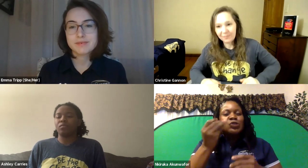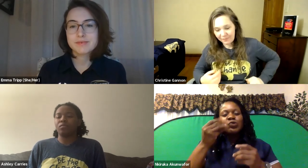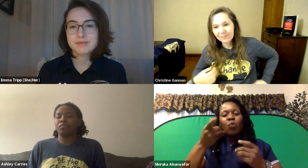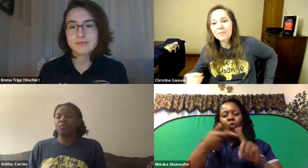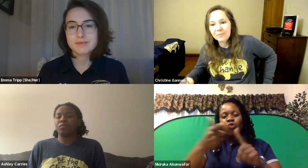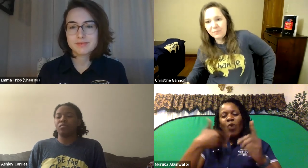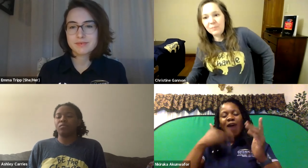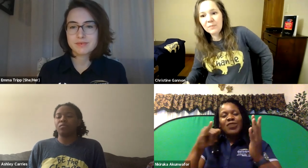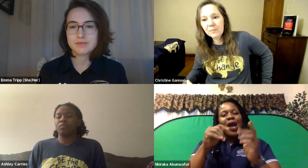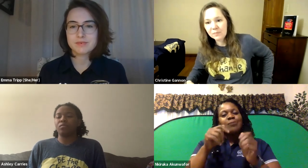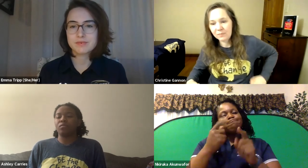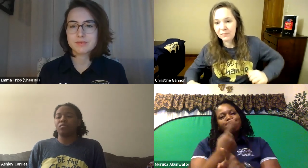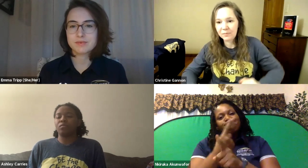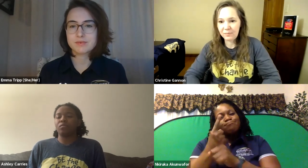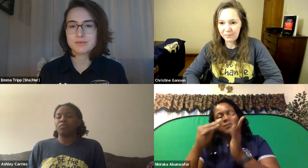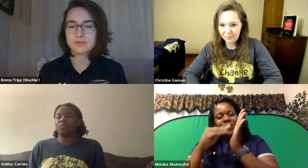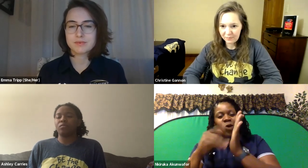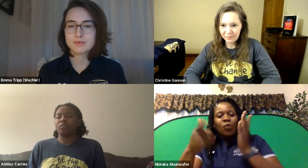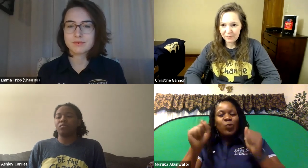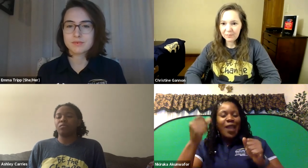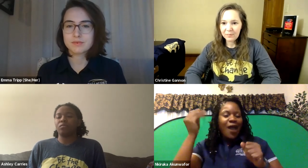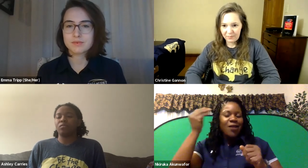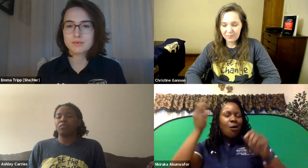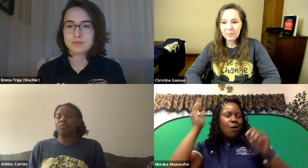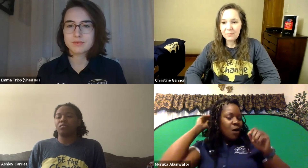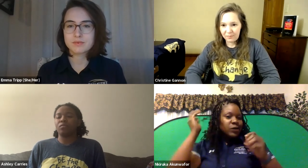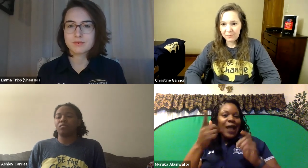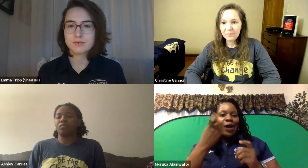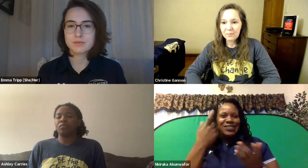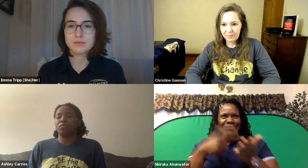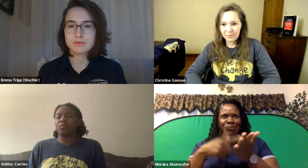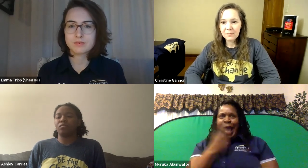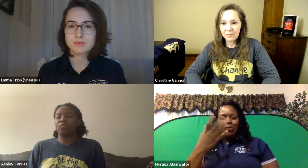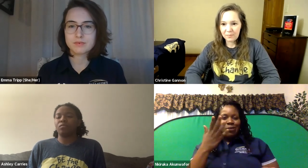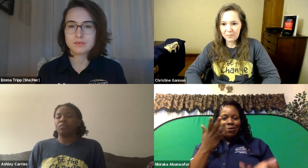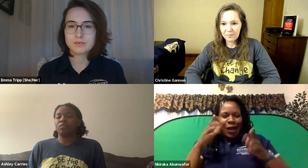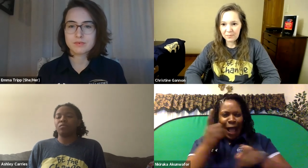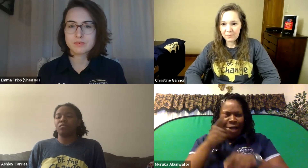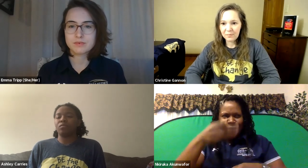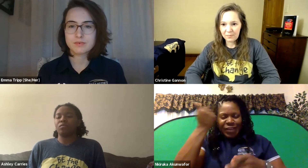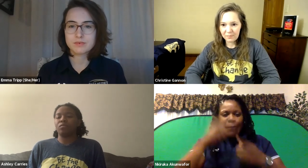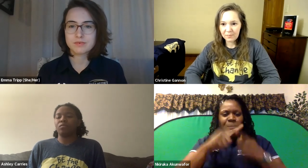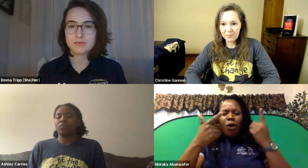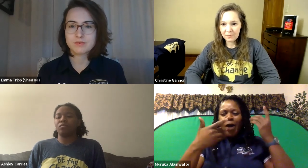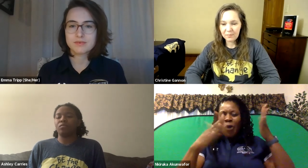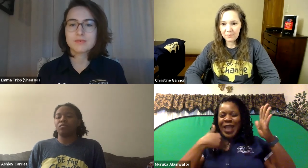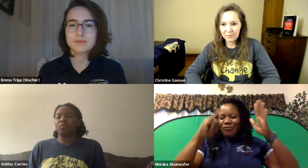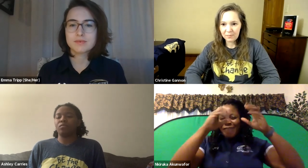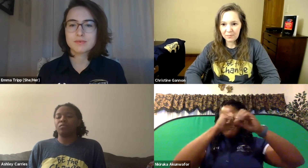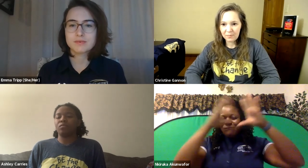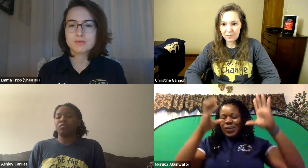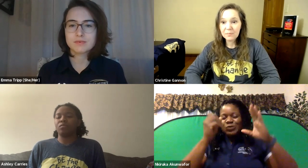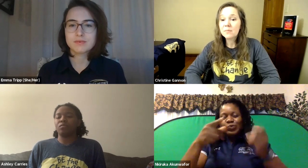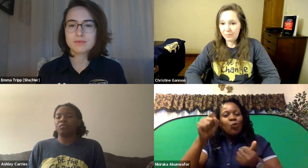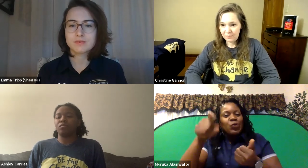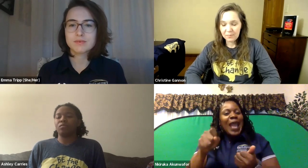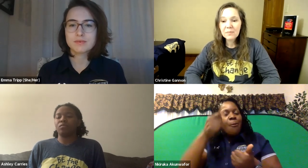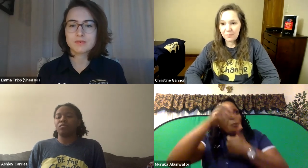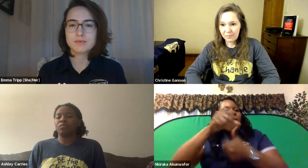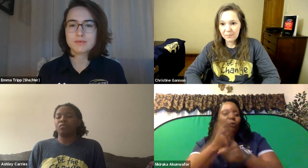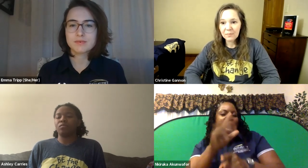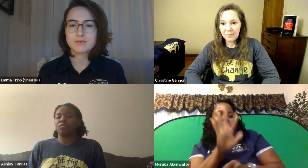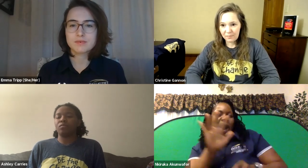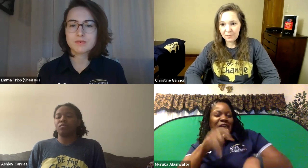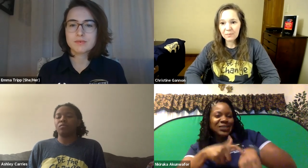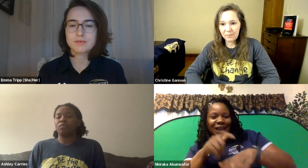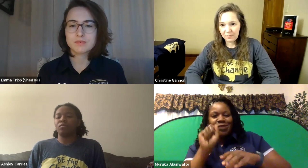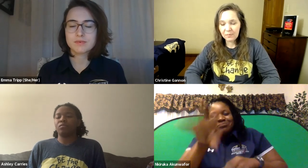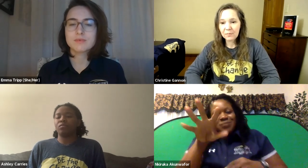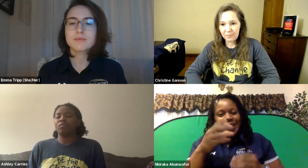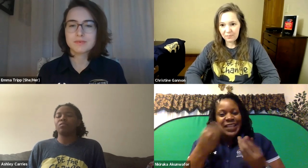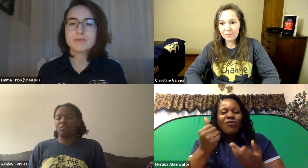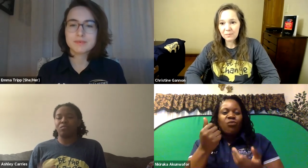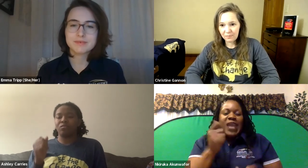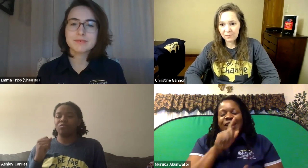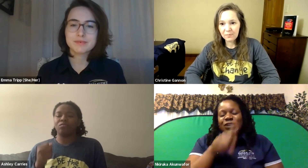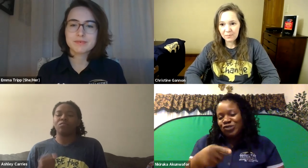So when you keep track of your period regularly it can help you already kind of have an idea. It makes it easier to answer that question